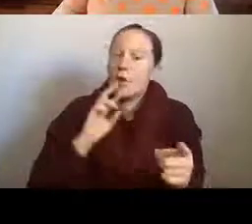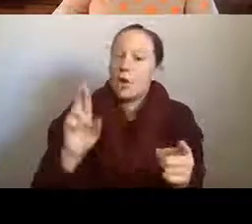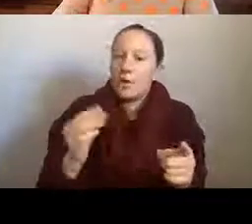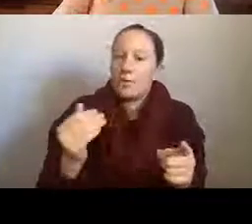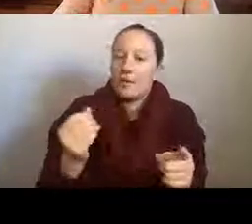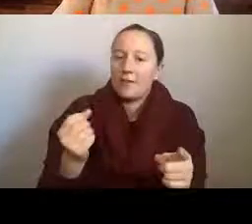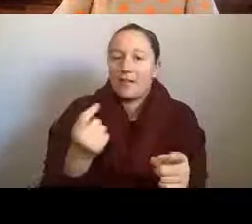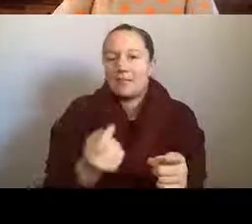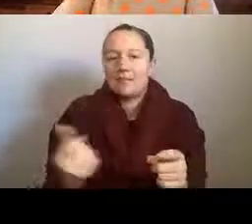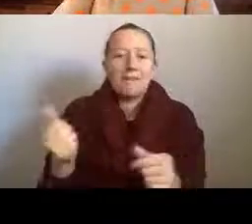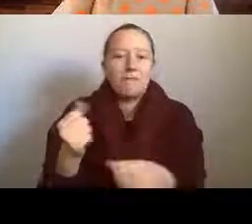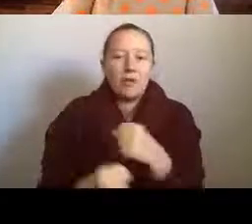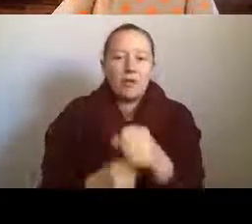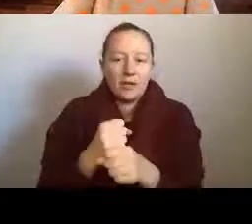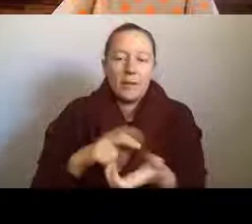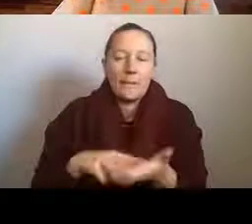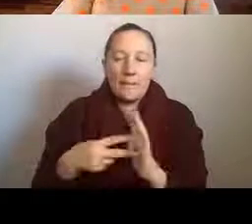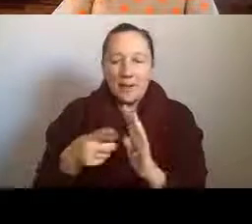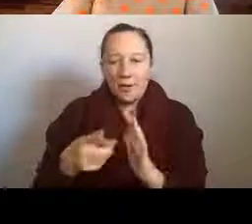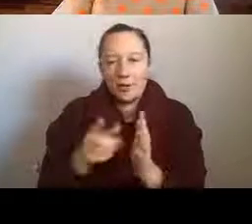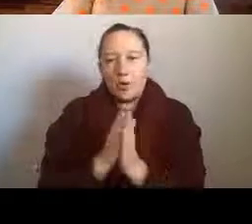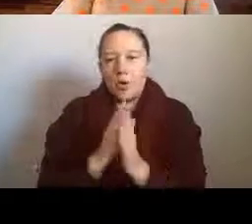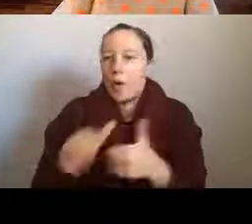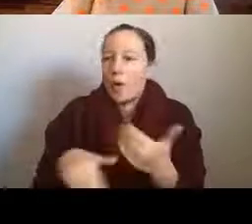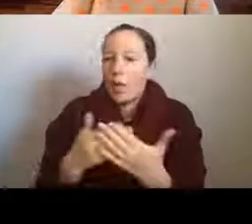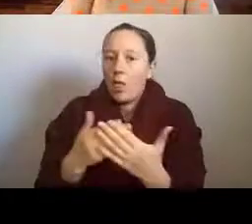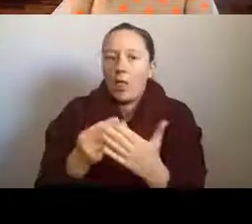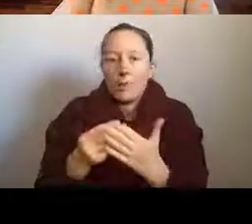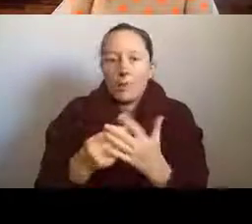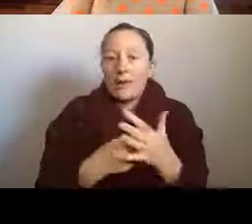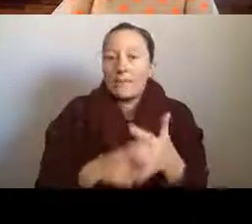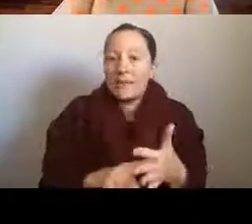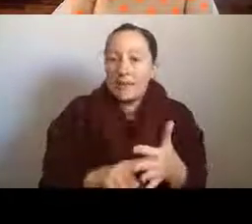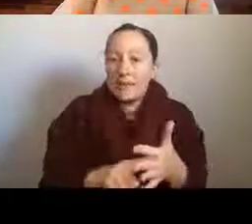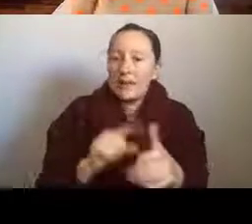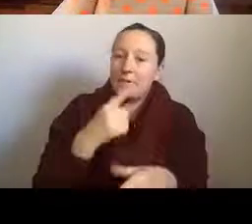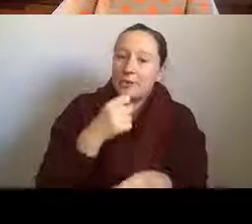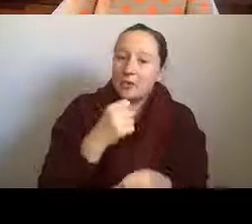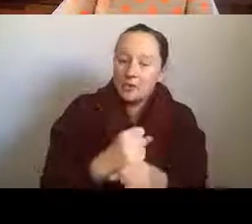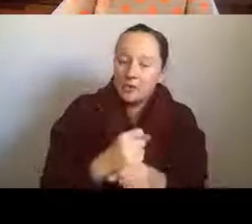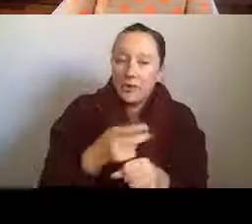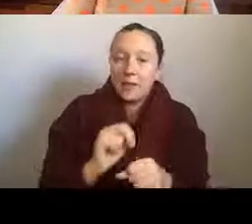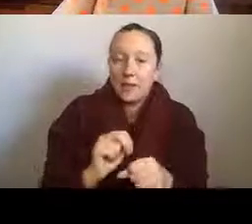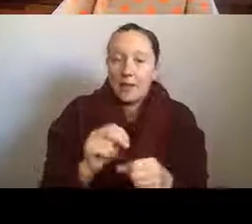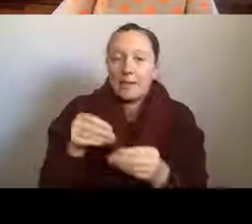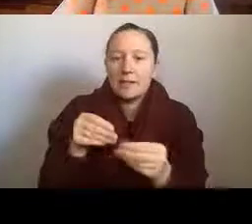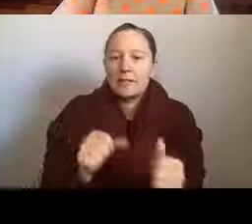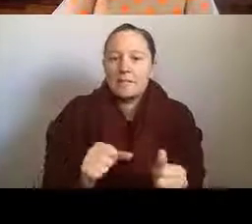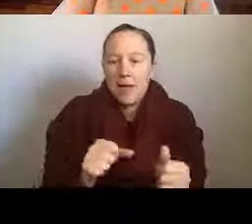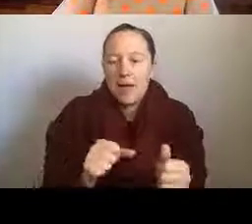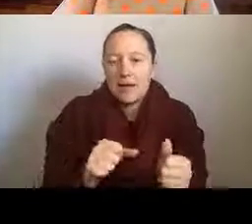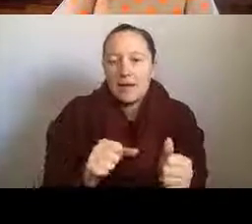so that means you request all the money upfront in the first year and then you spend it out over the course of the program.